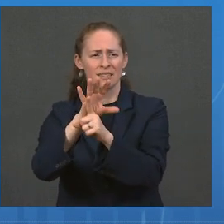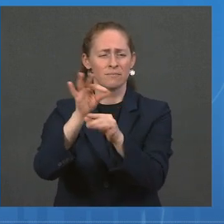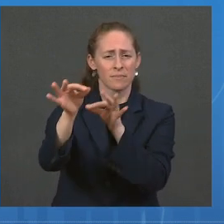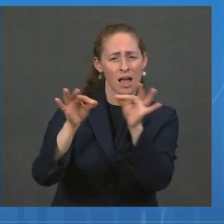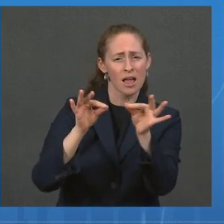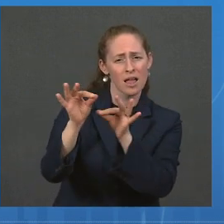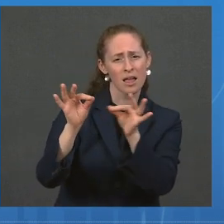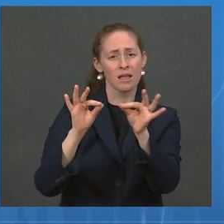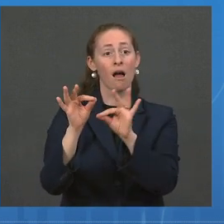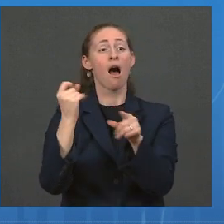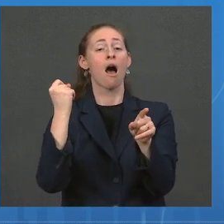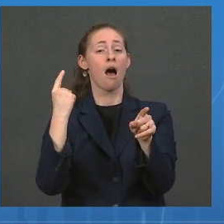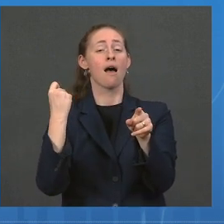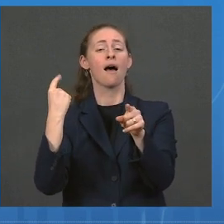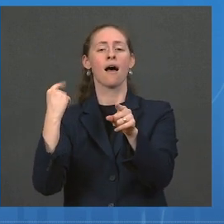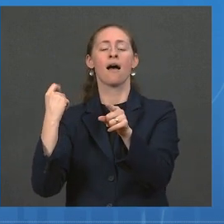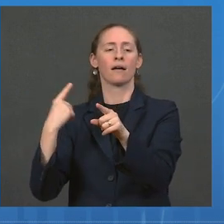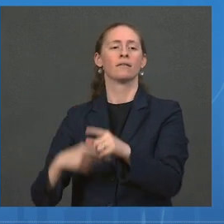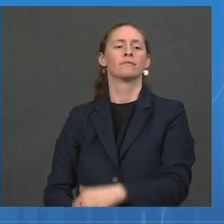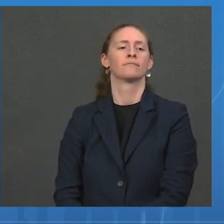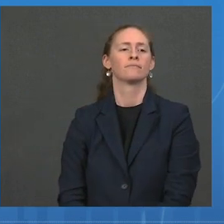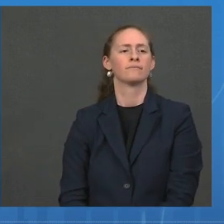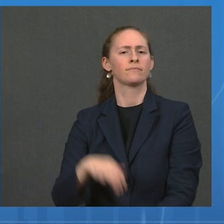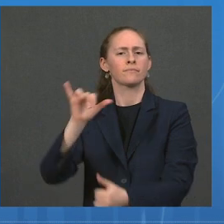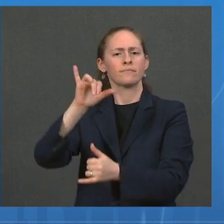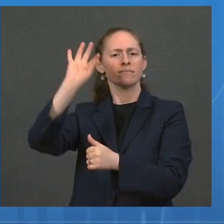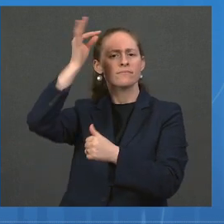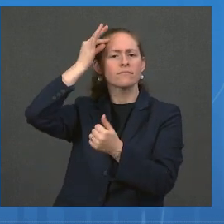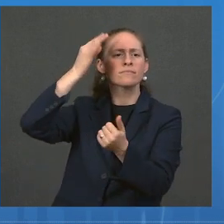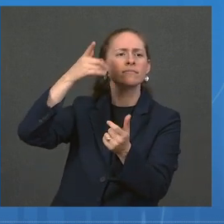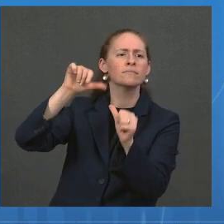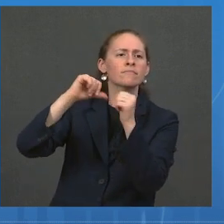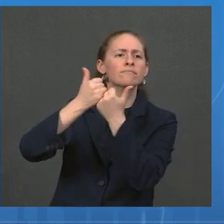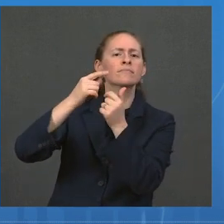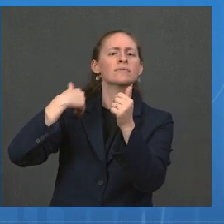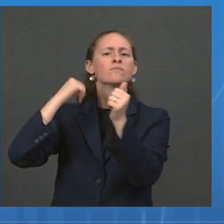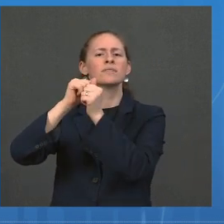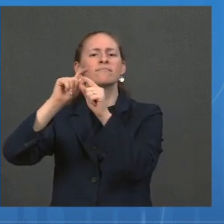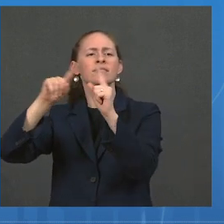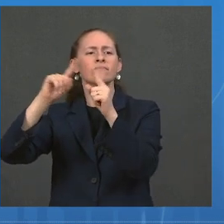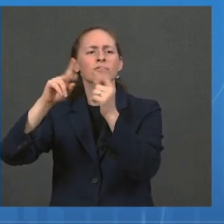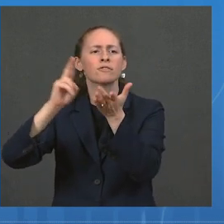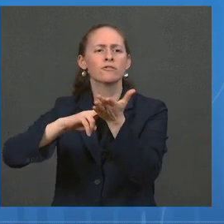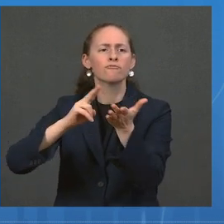And just like federal agencies, contractors will follow standard processes for accommodations